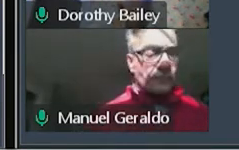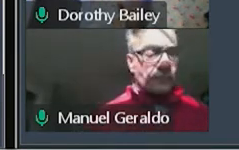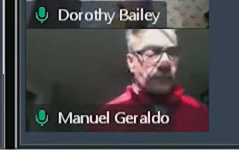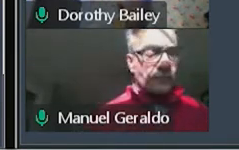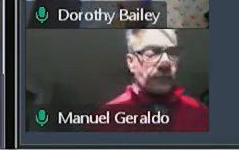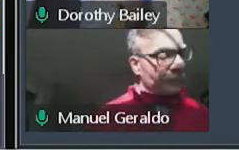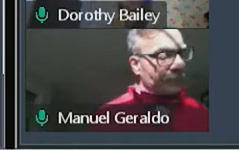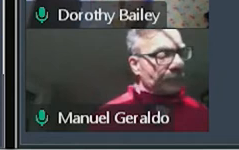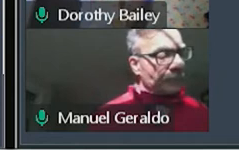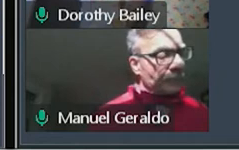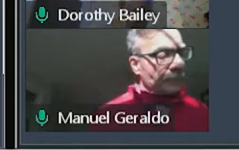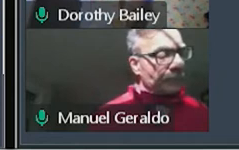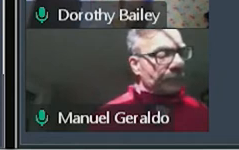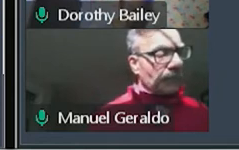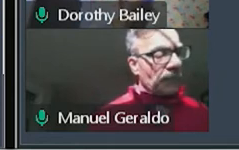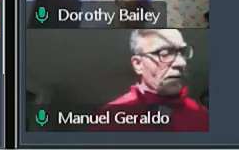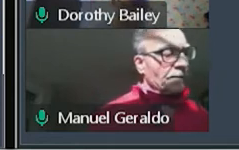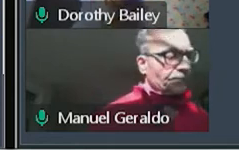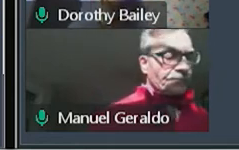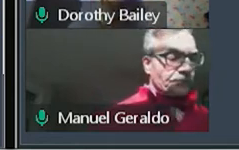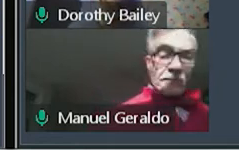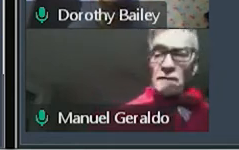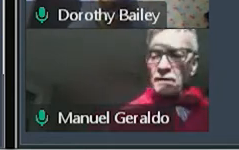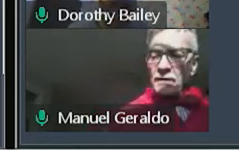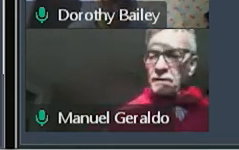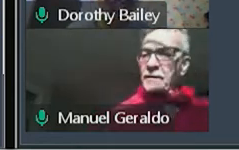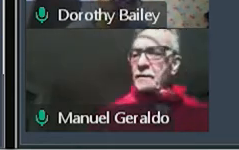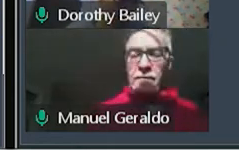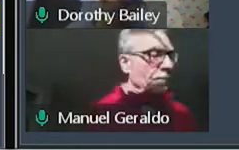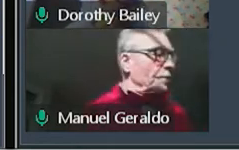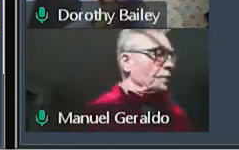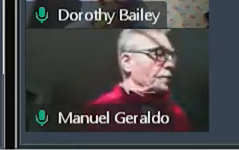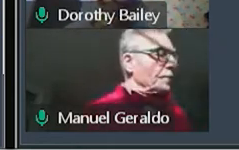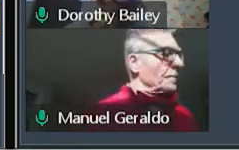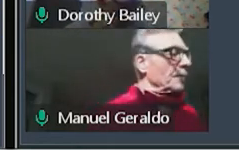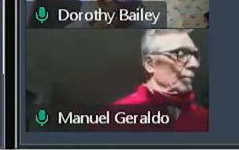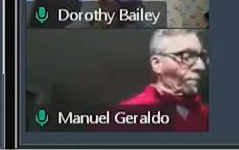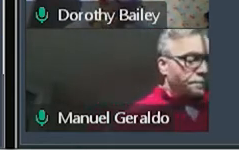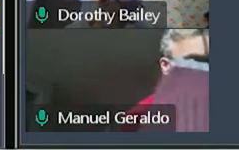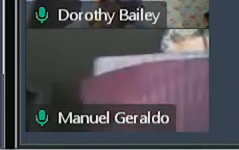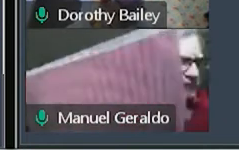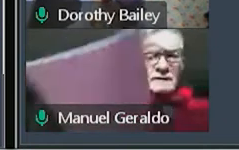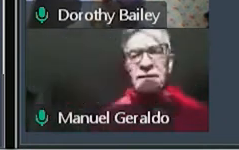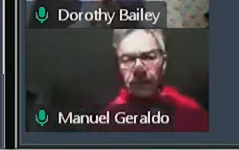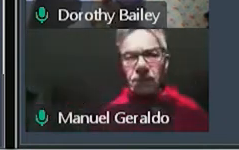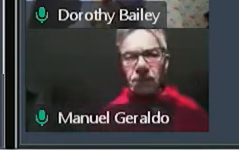Yeah. I have two separate questions. I think that's a slide for this that has the visitations and